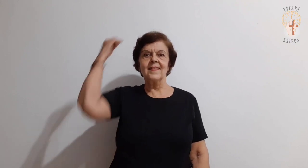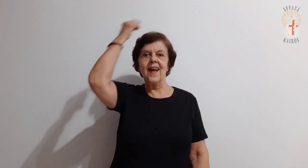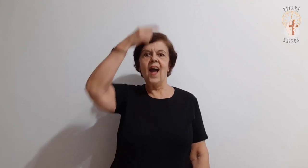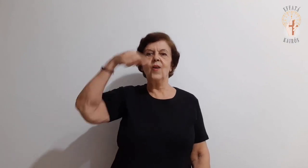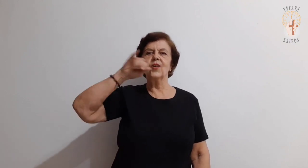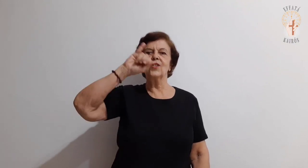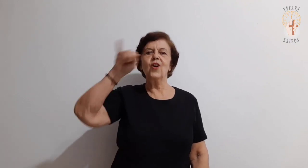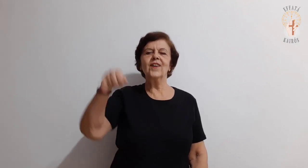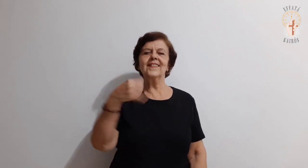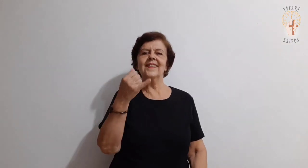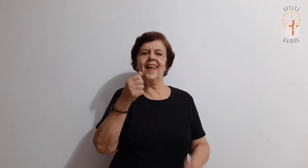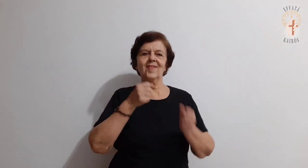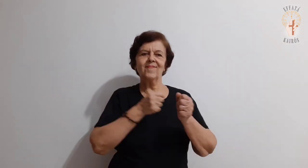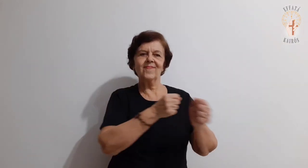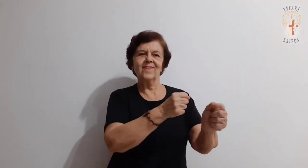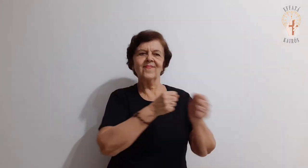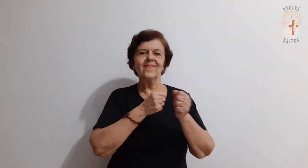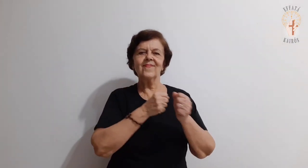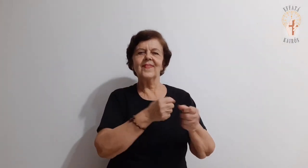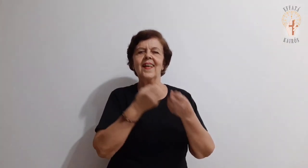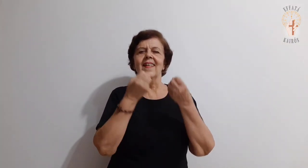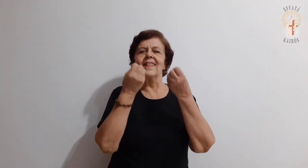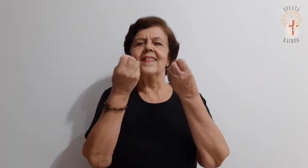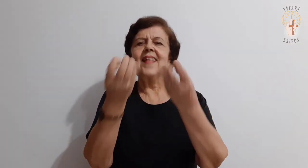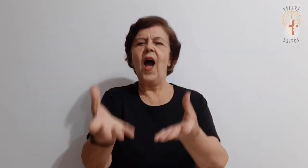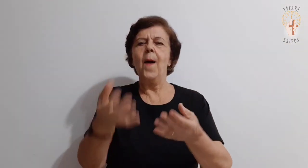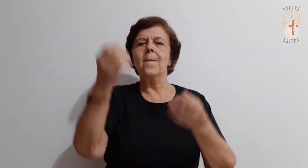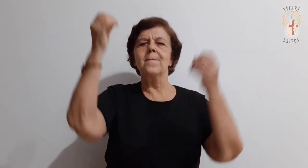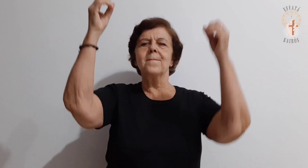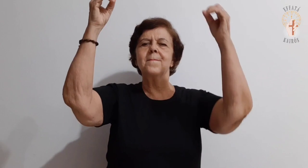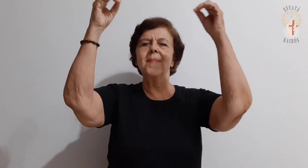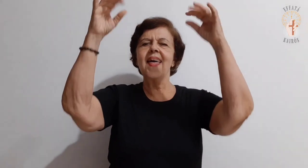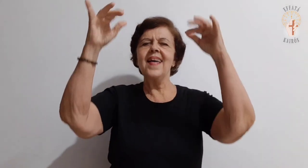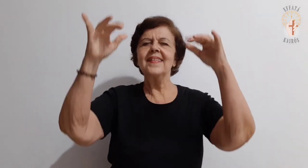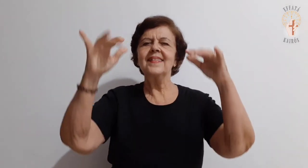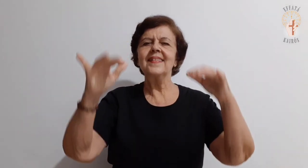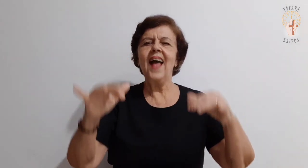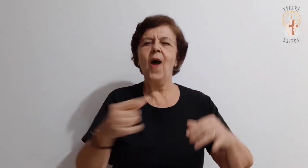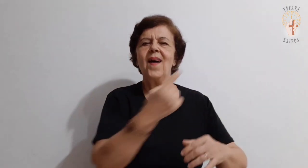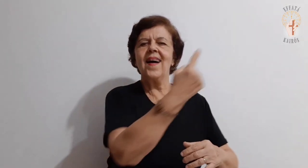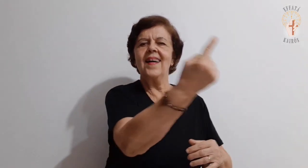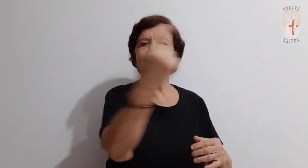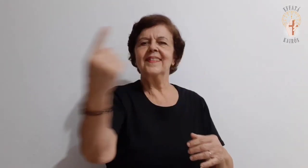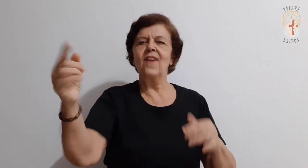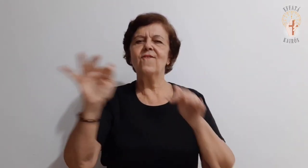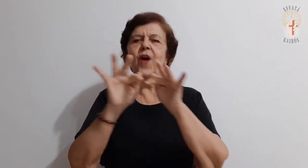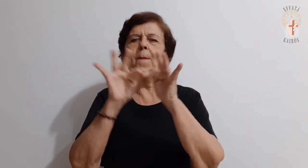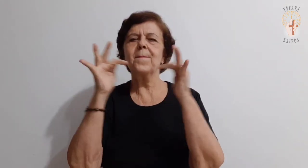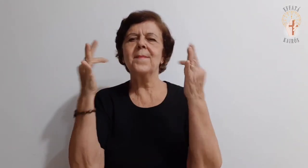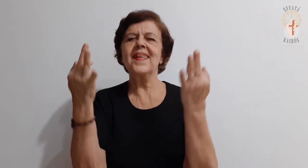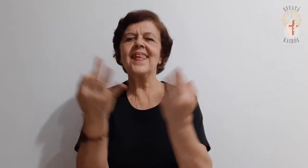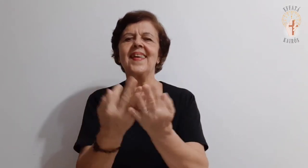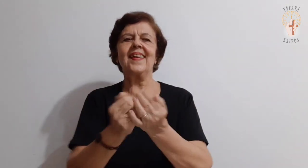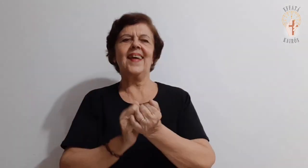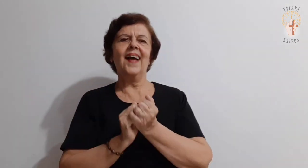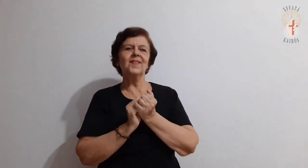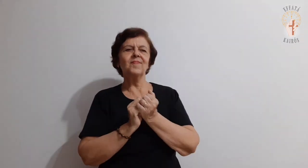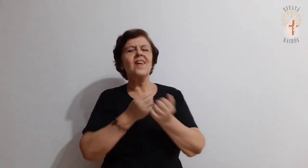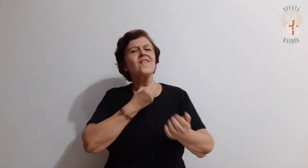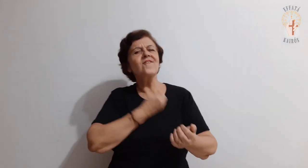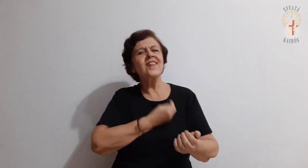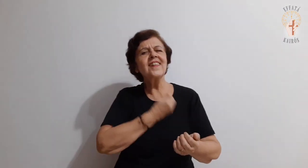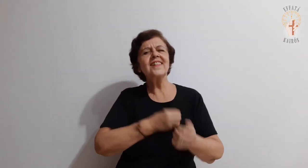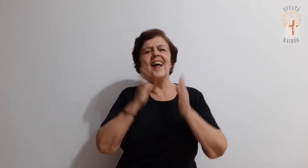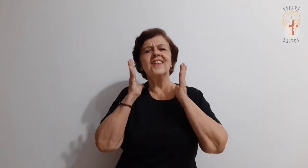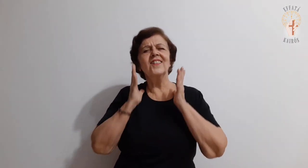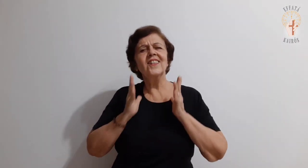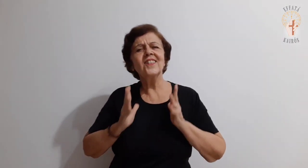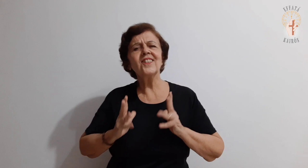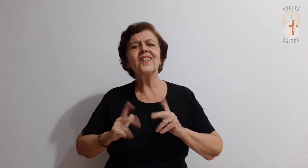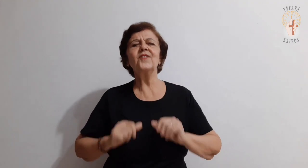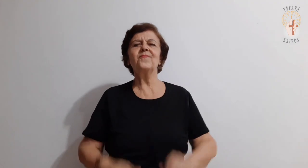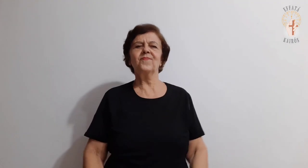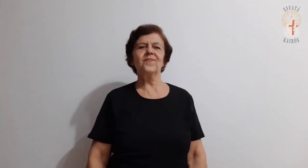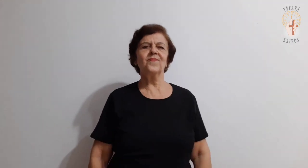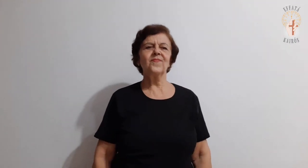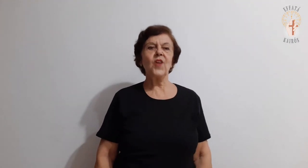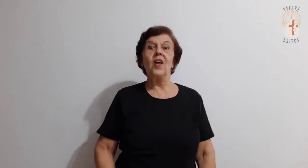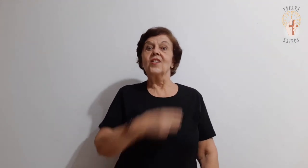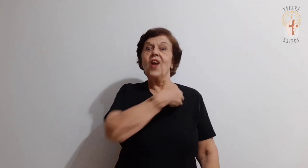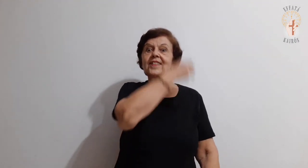Through it, families can achieve the blessing of a dignified life.